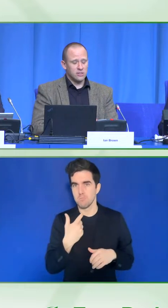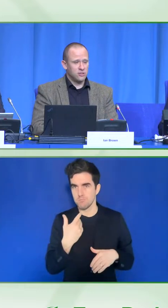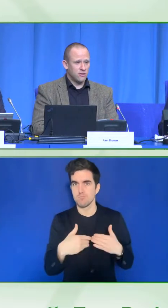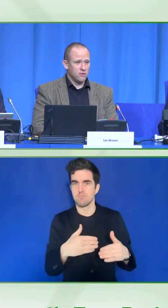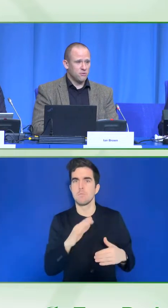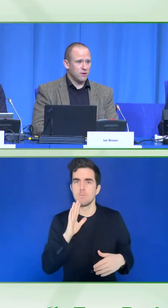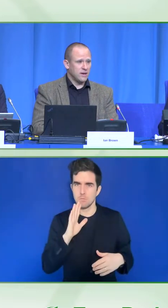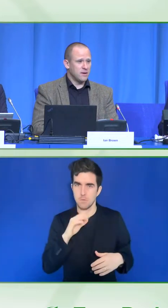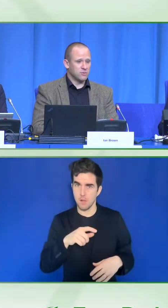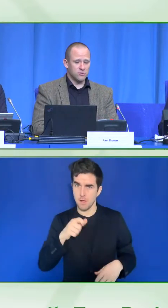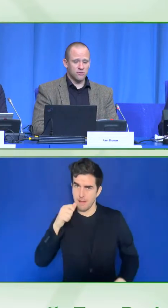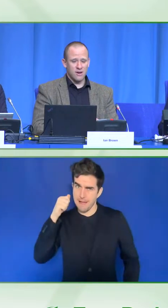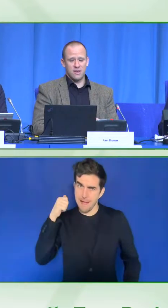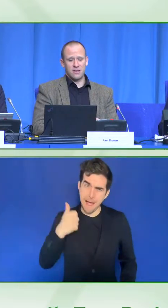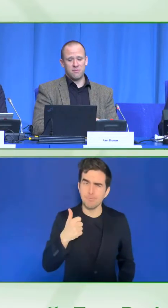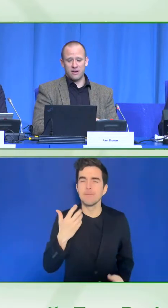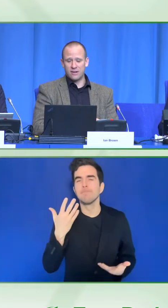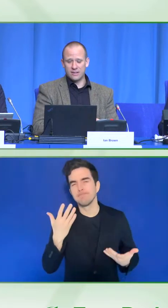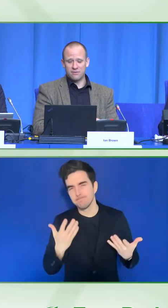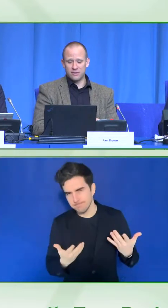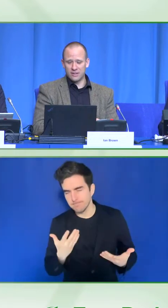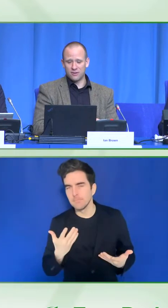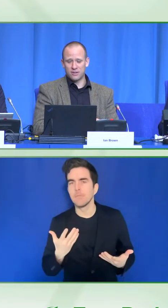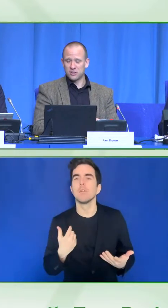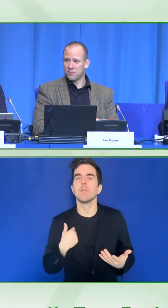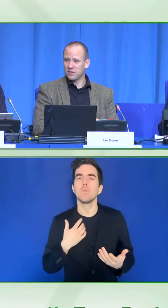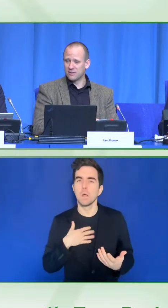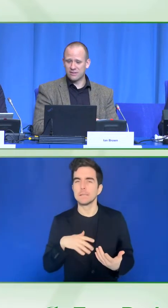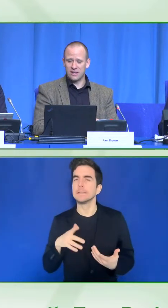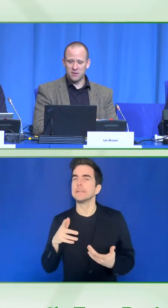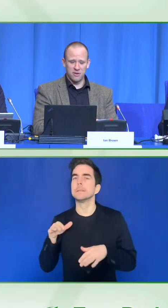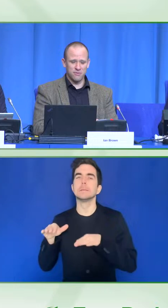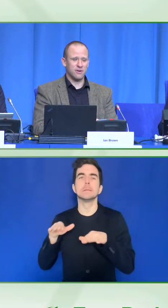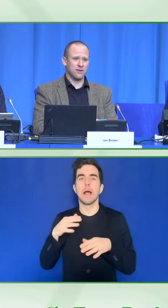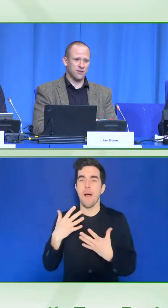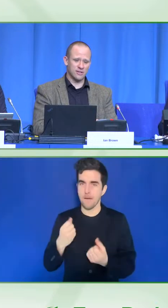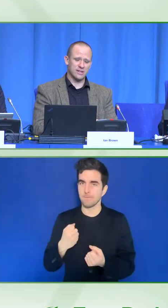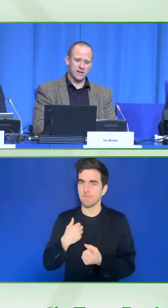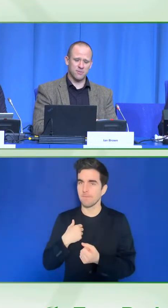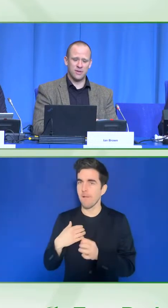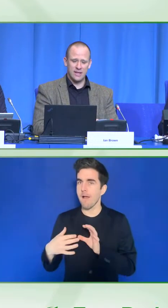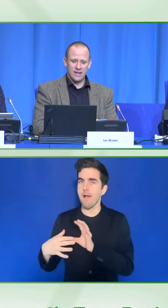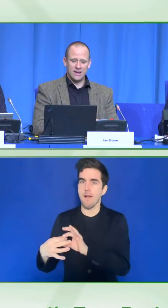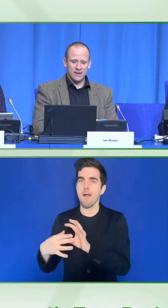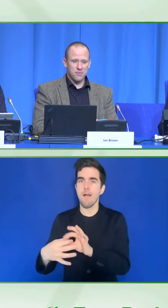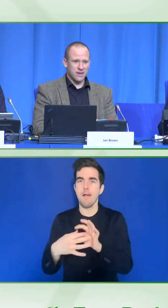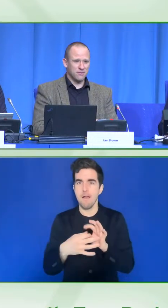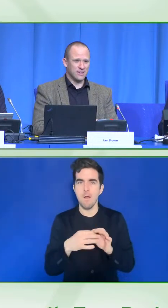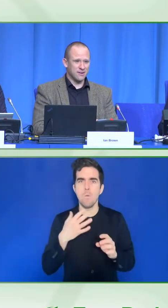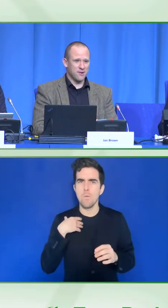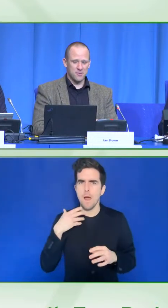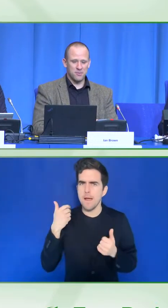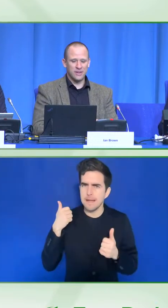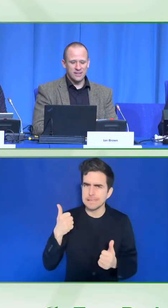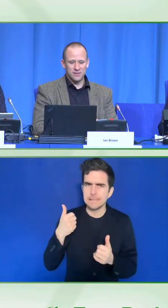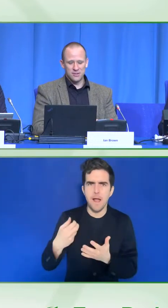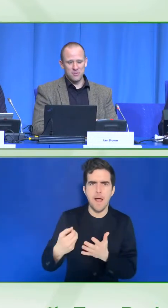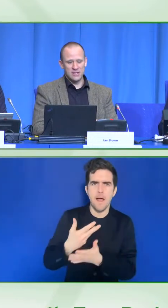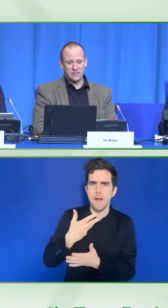We create systemic change through a full track approach of empowering people with disabilities and engaging the society at large.